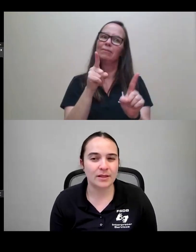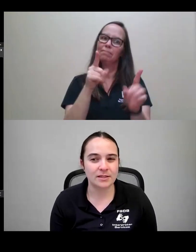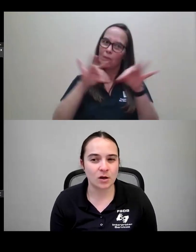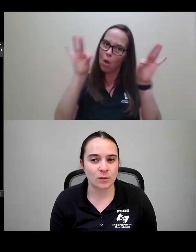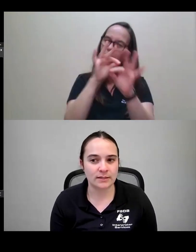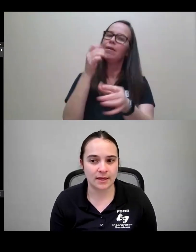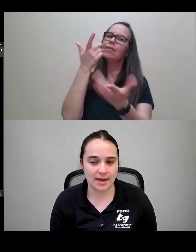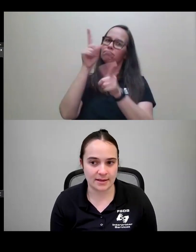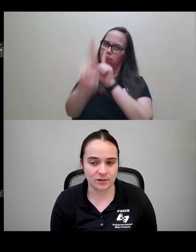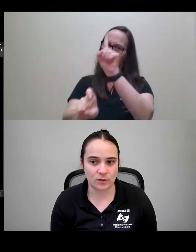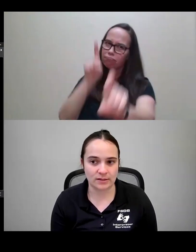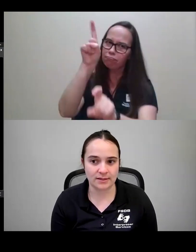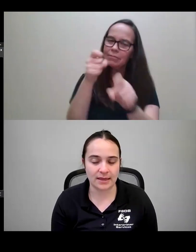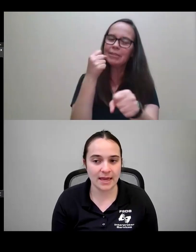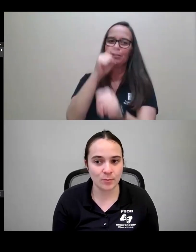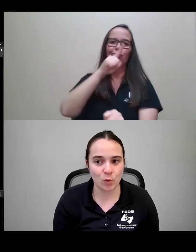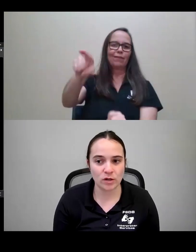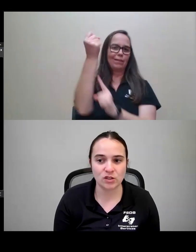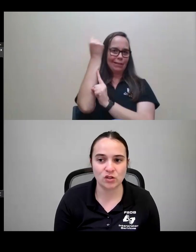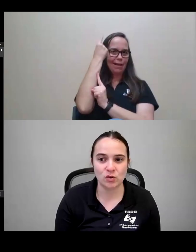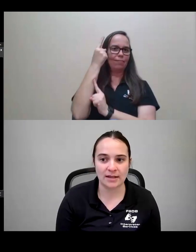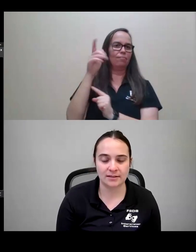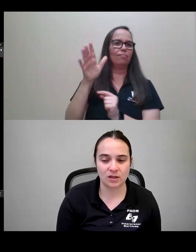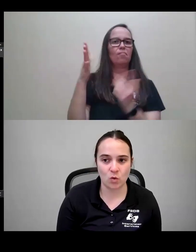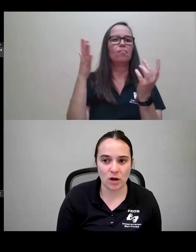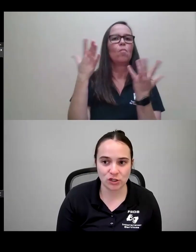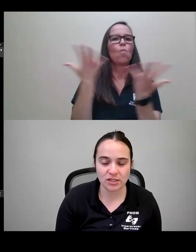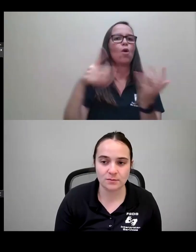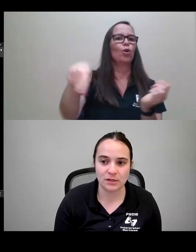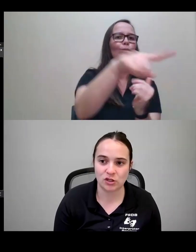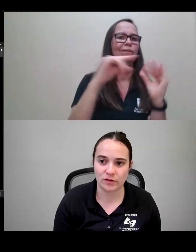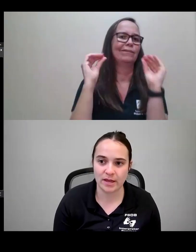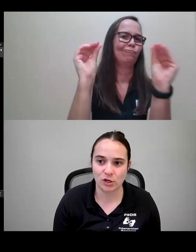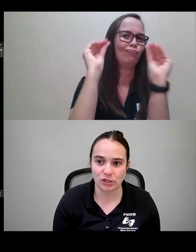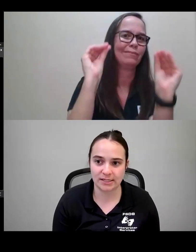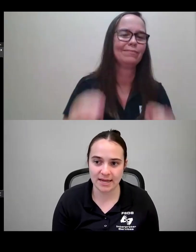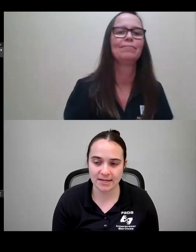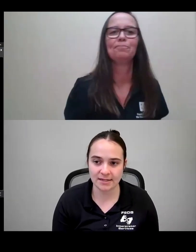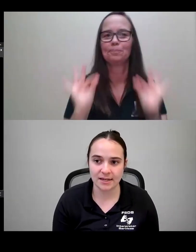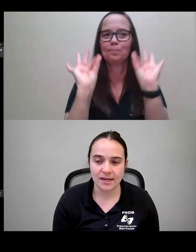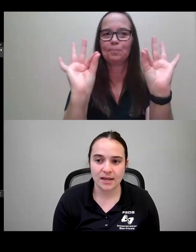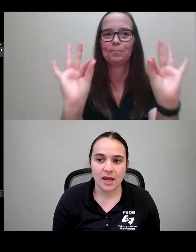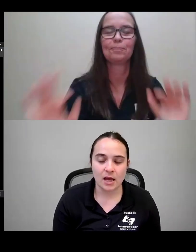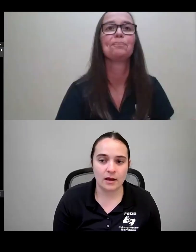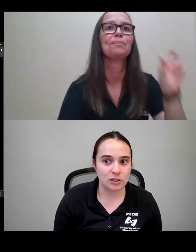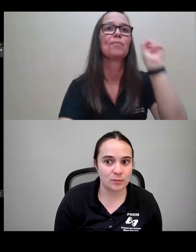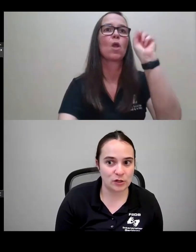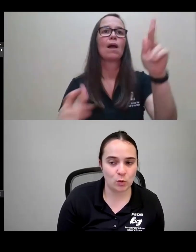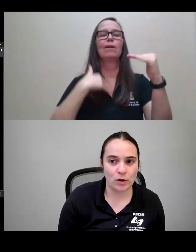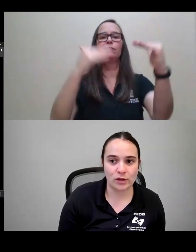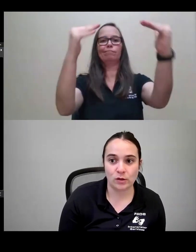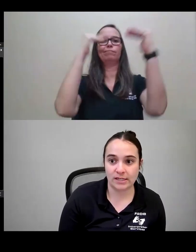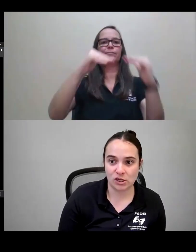but that's not always the case. So it's again important to ask the questions, make sure they understand especially what you